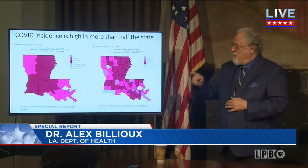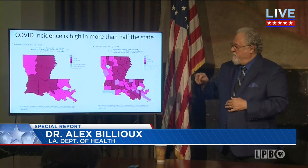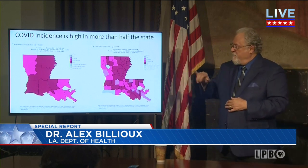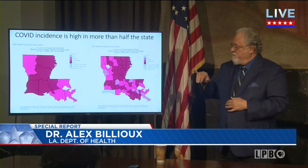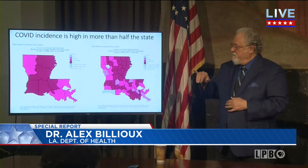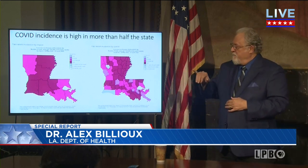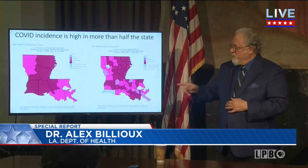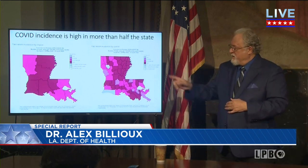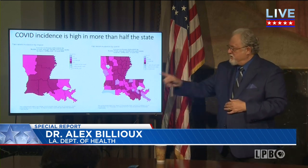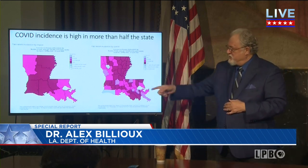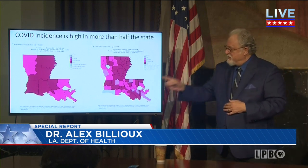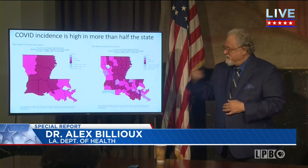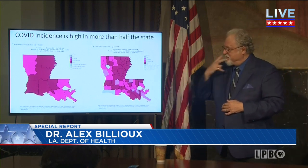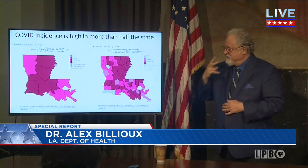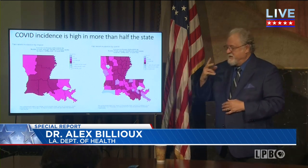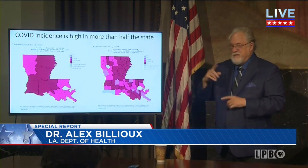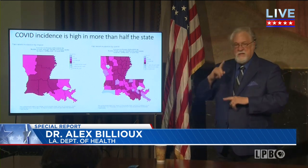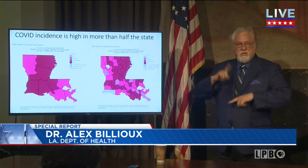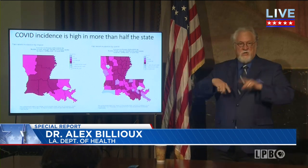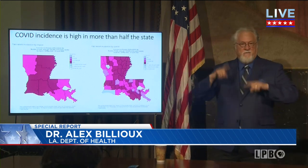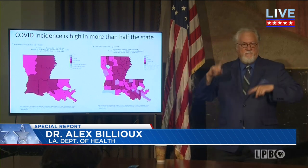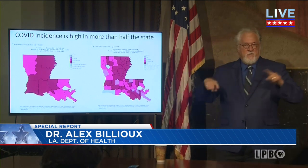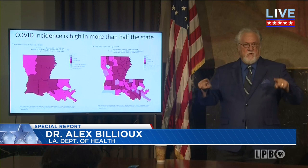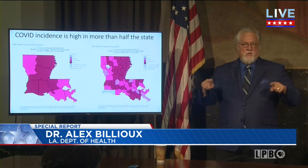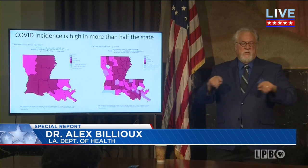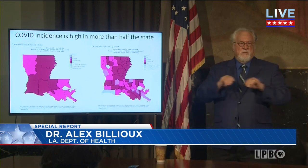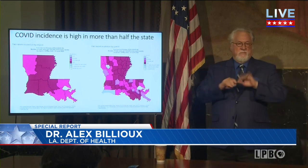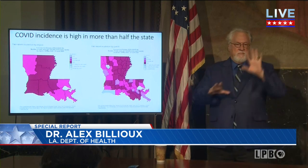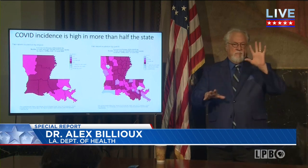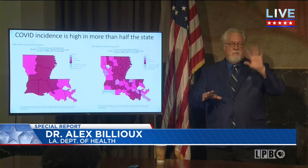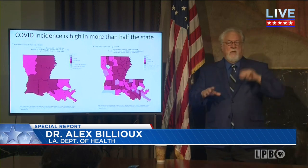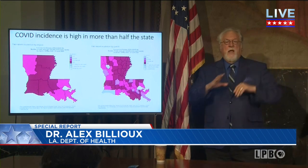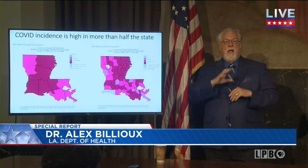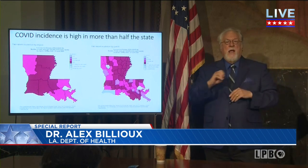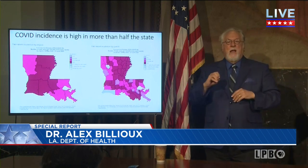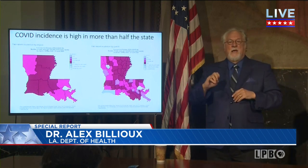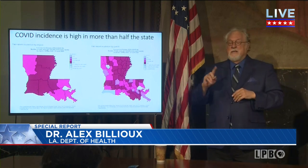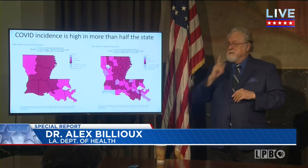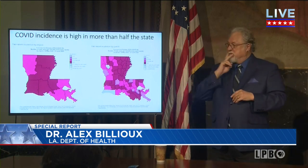OPPORTUNITIES FOR AN INDIVIDUAL TO SPREAD TO ANOTHER INDIVIDUAL